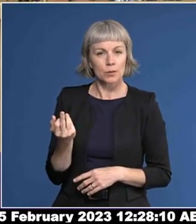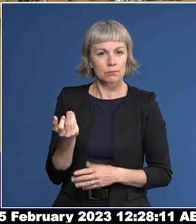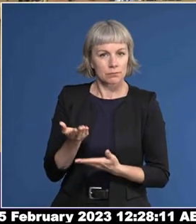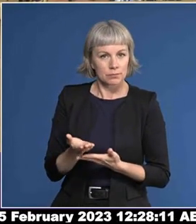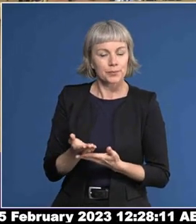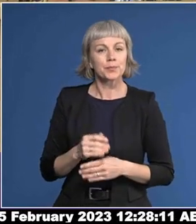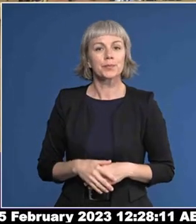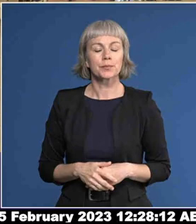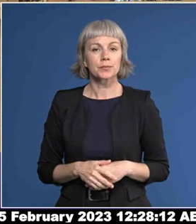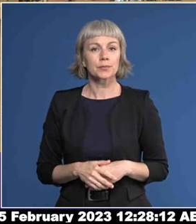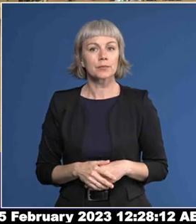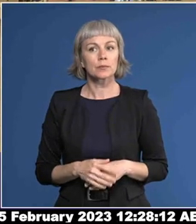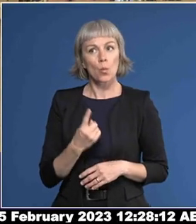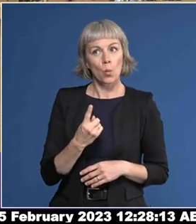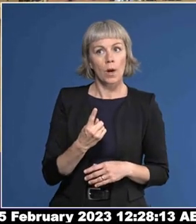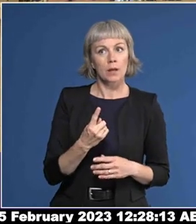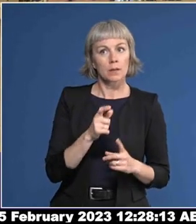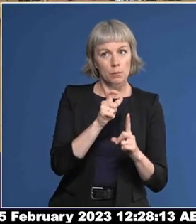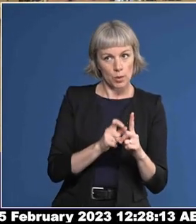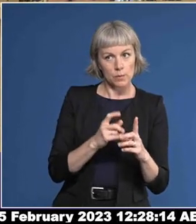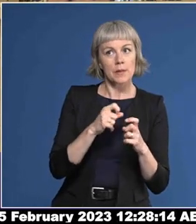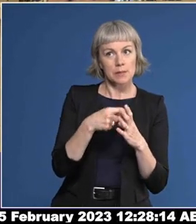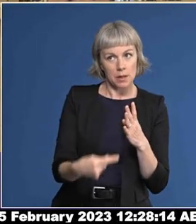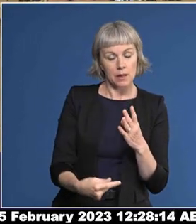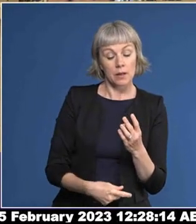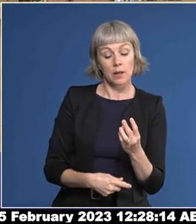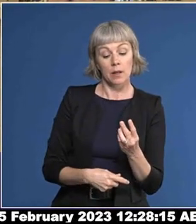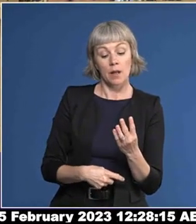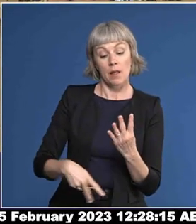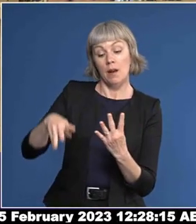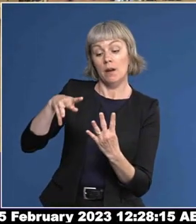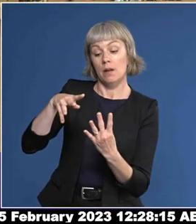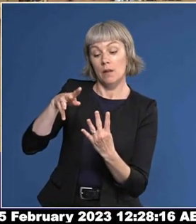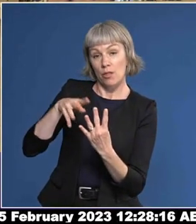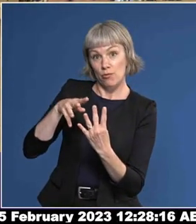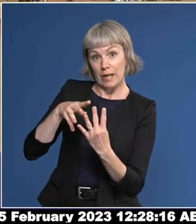We also have three other board members who are parents and carers of people with